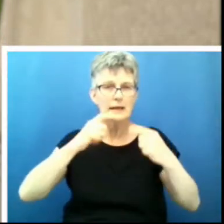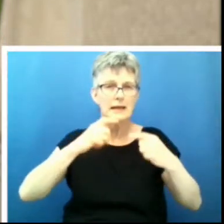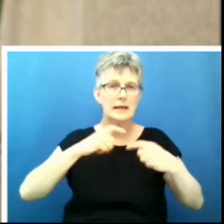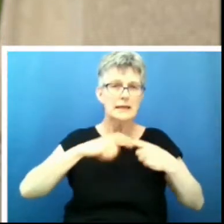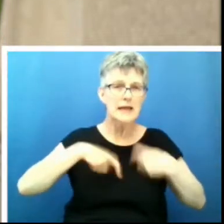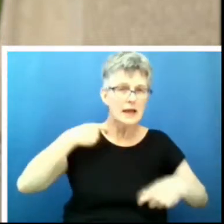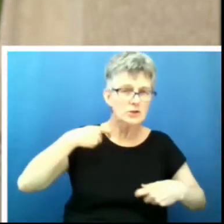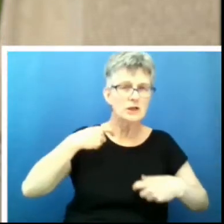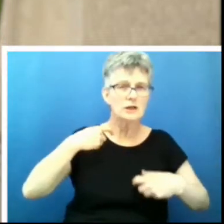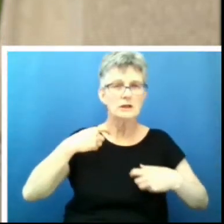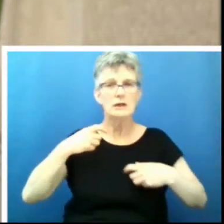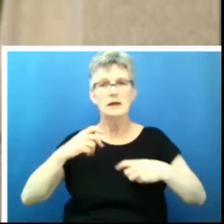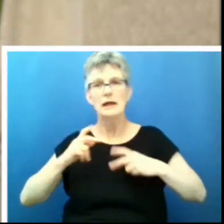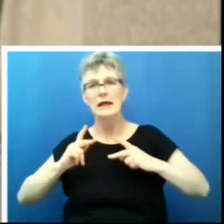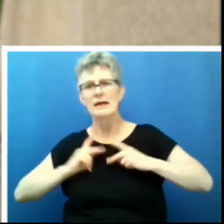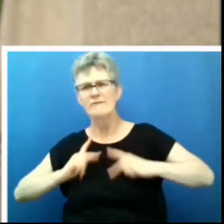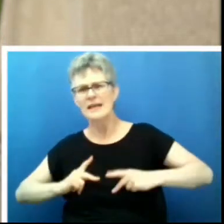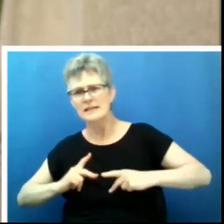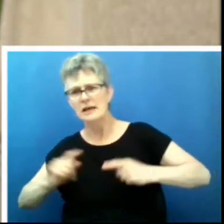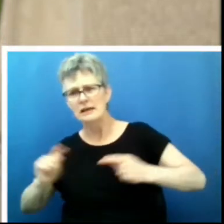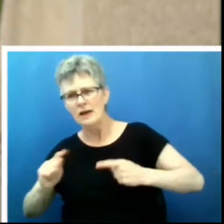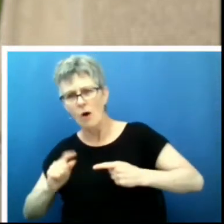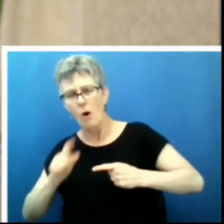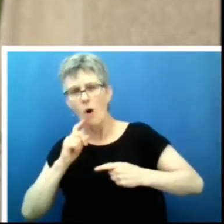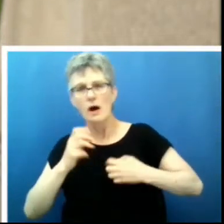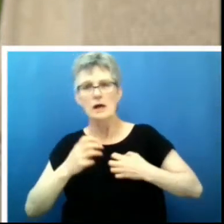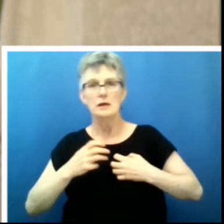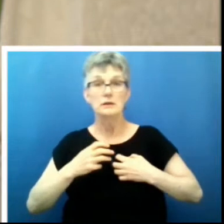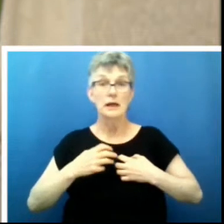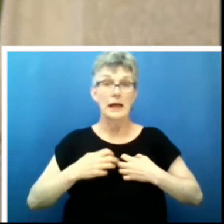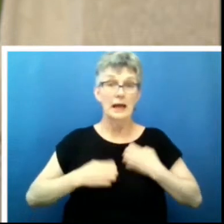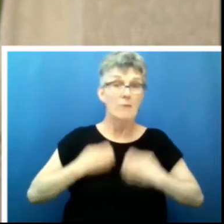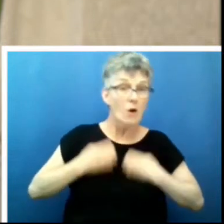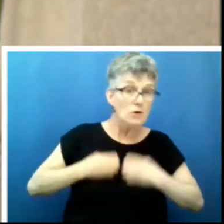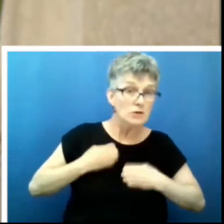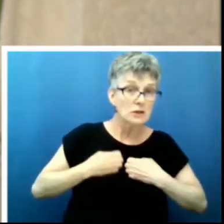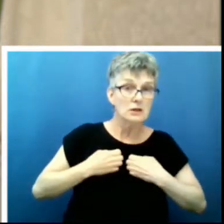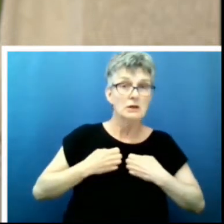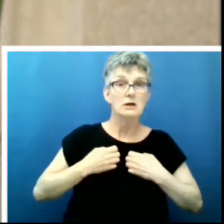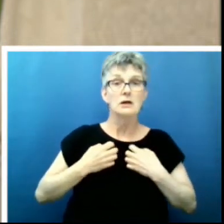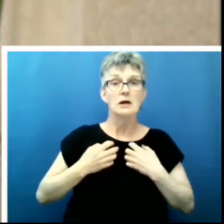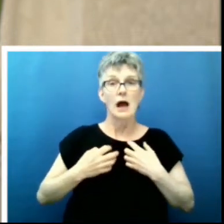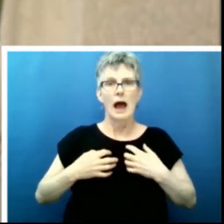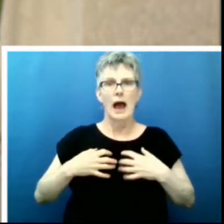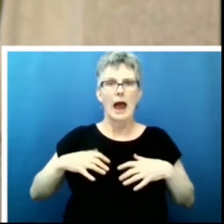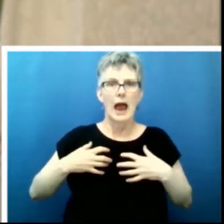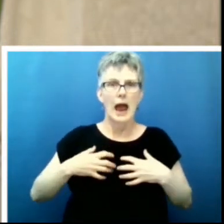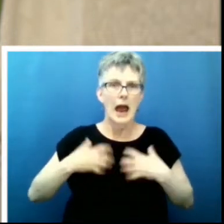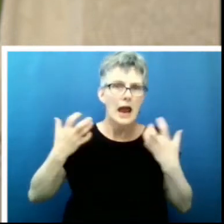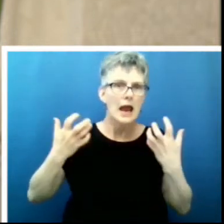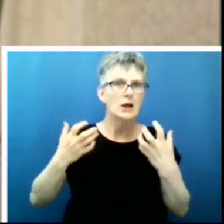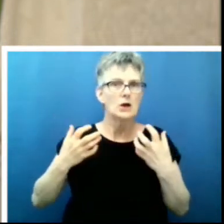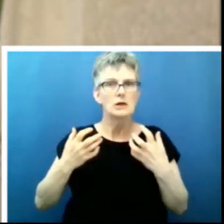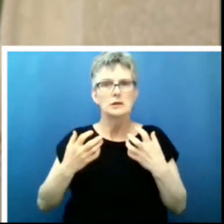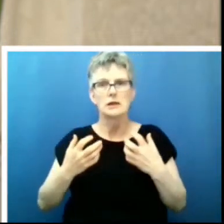You know, those unwanted emotions like anger, irritability, anxiety, embarrassments, loneliness.